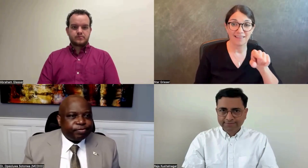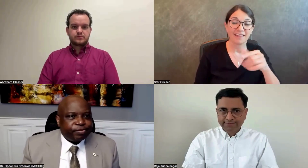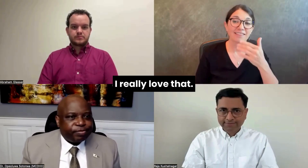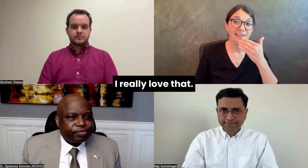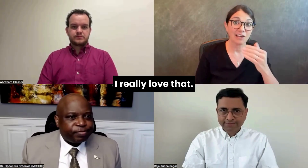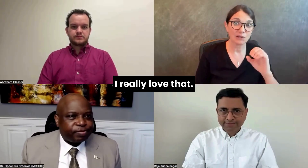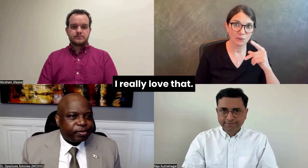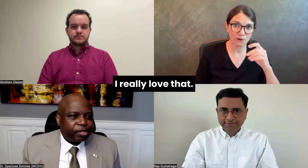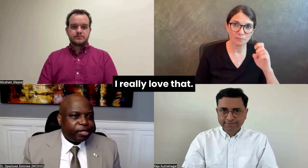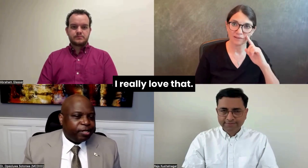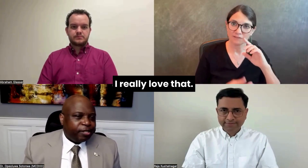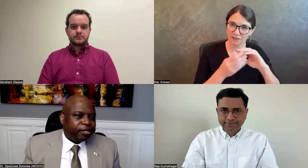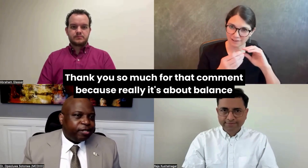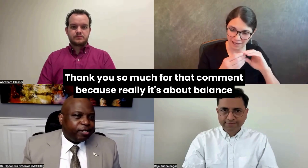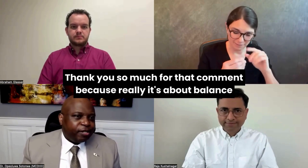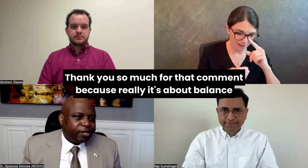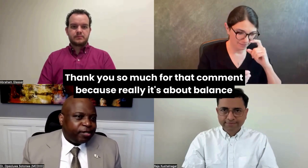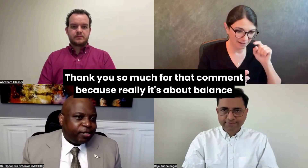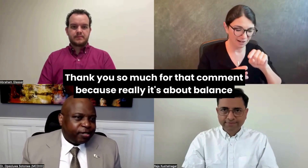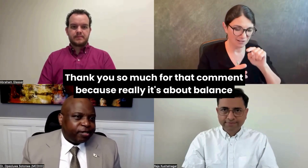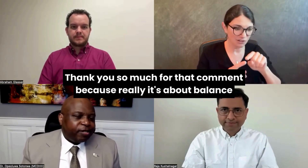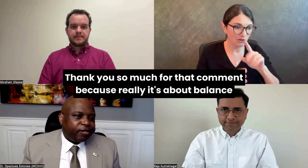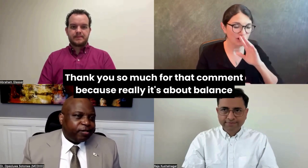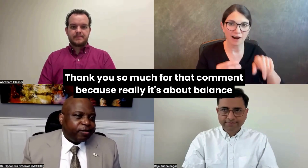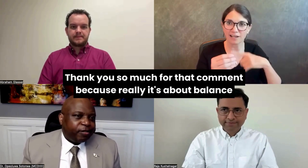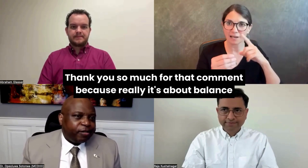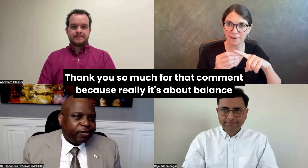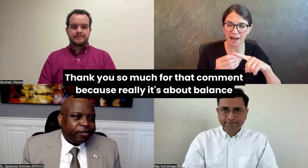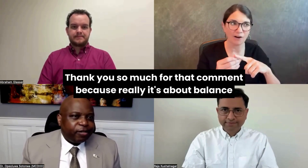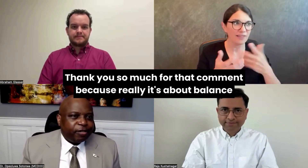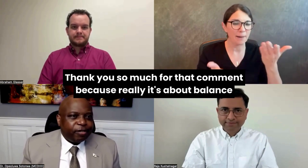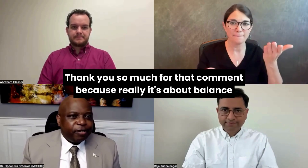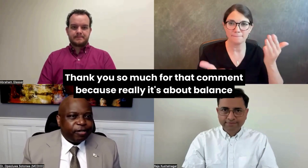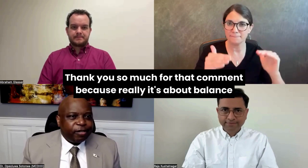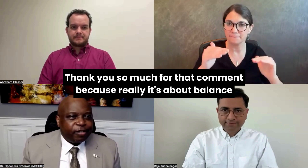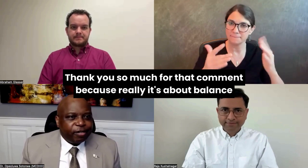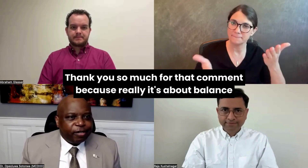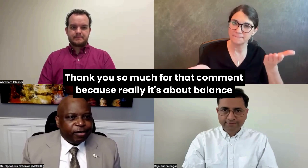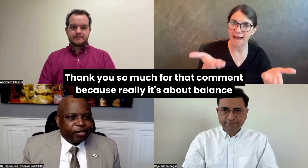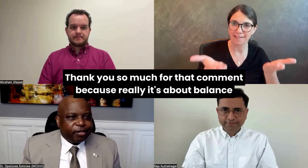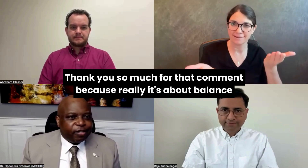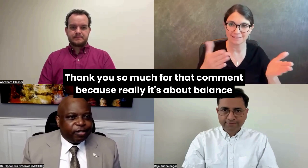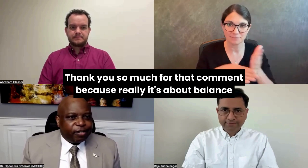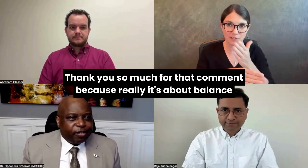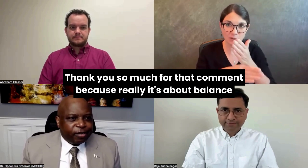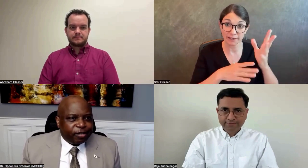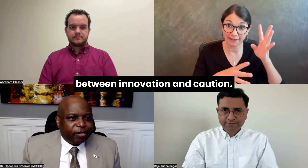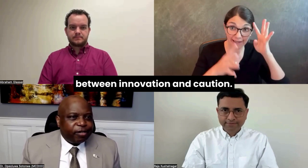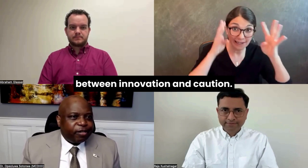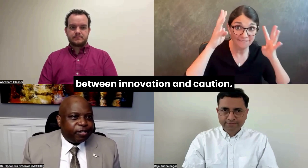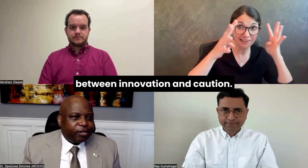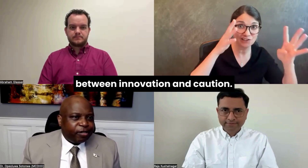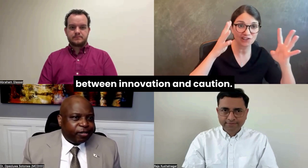Thank you so much for that comment because really it's about balance between innovation and caution.